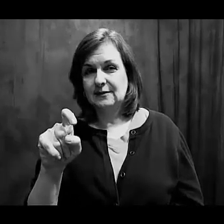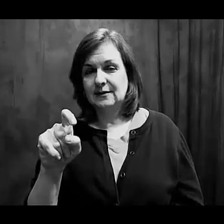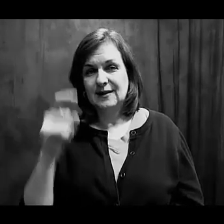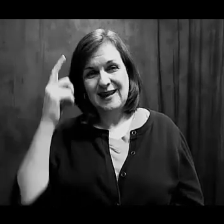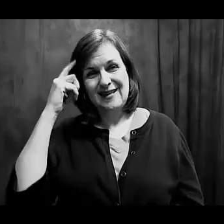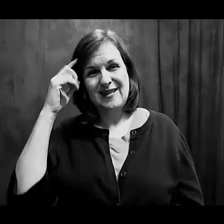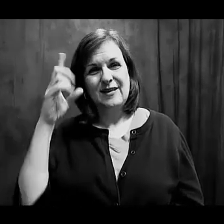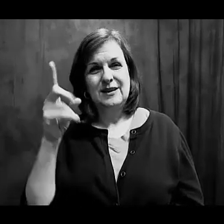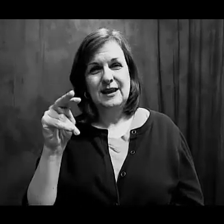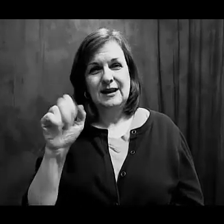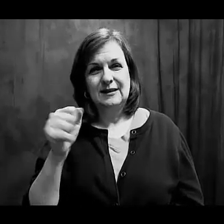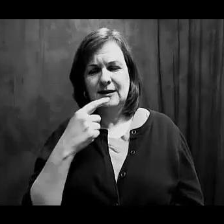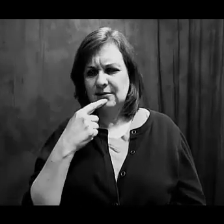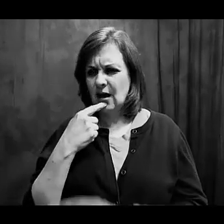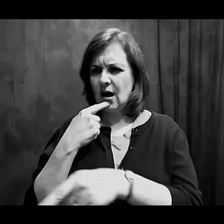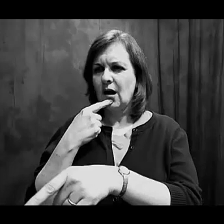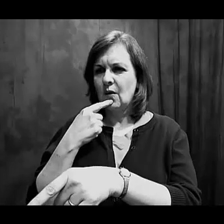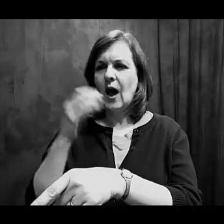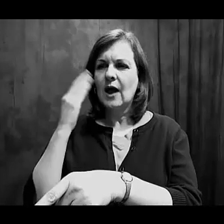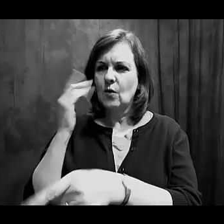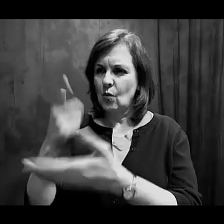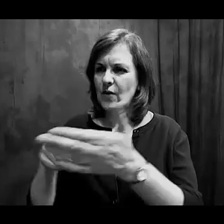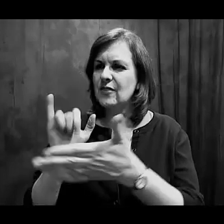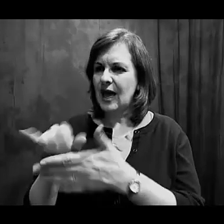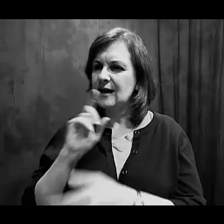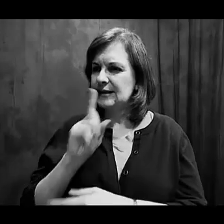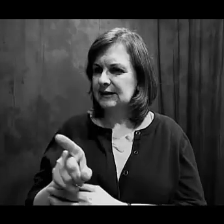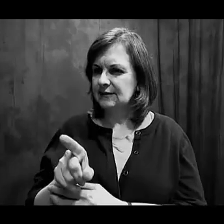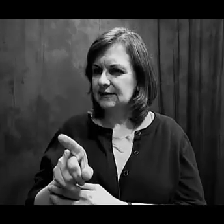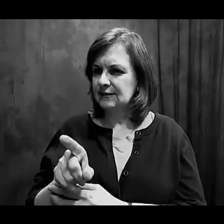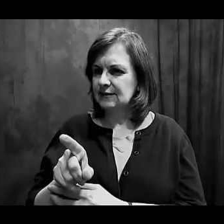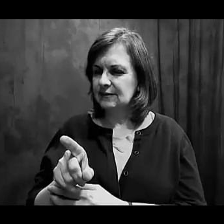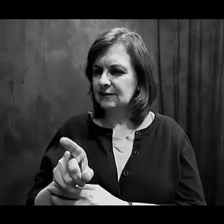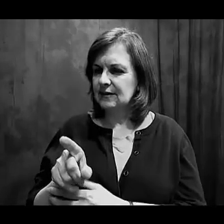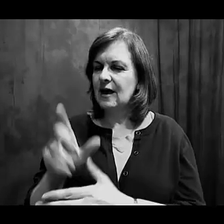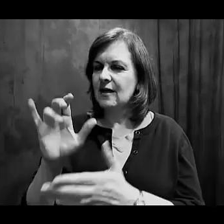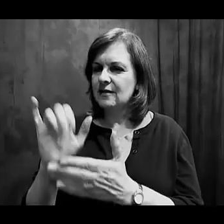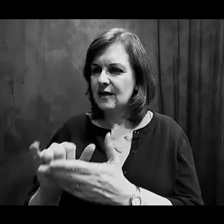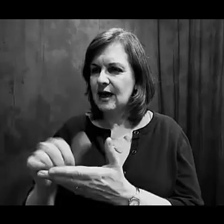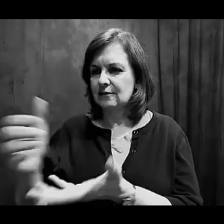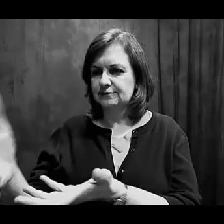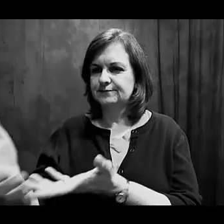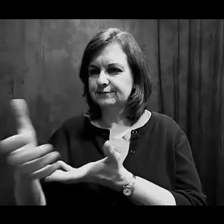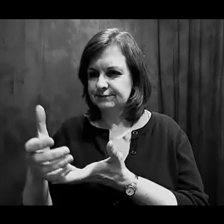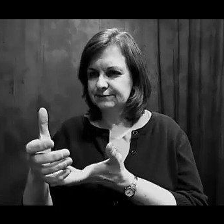is going to say "I know what that is!!" and that gets transferred into